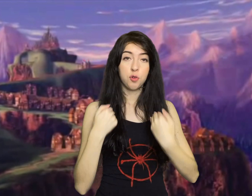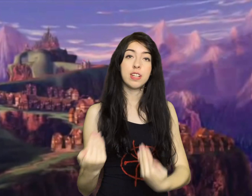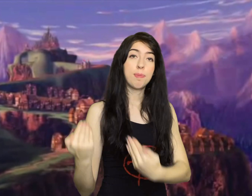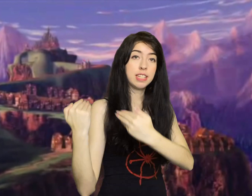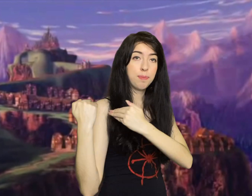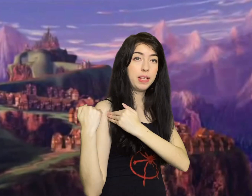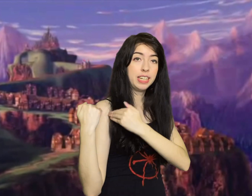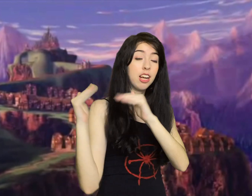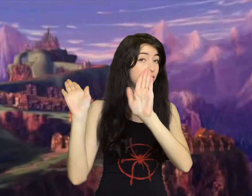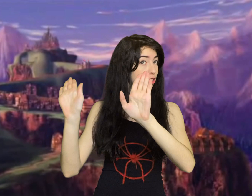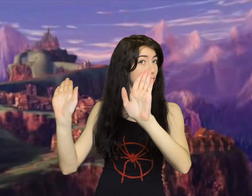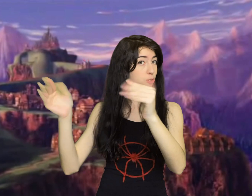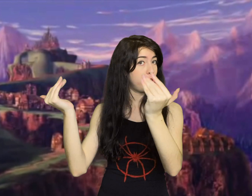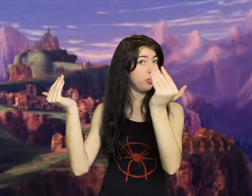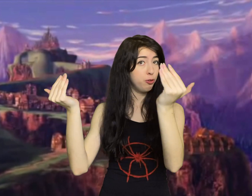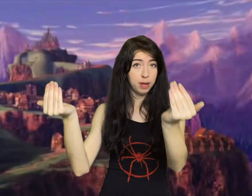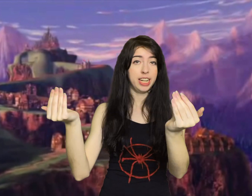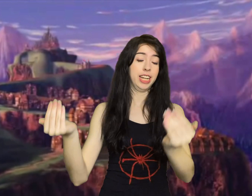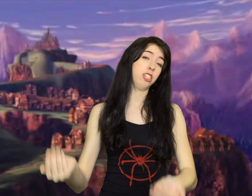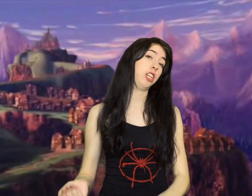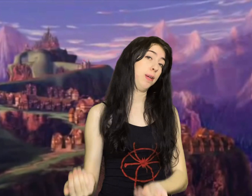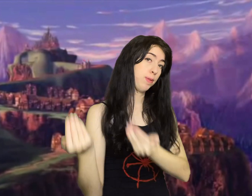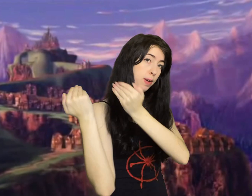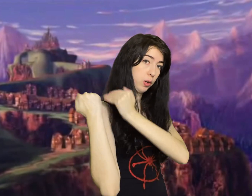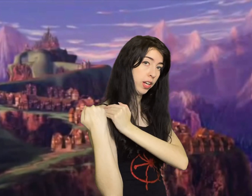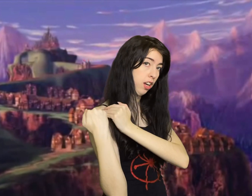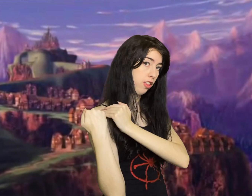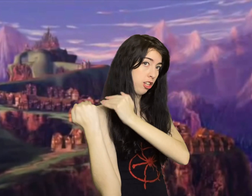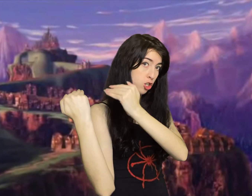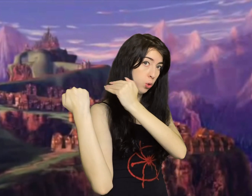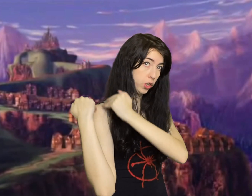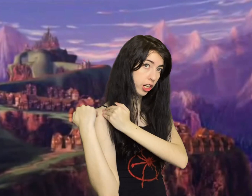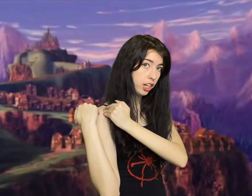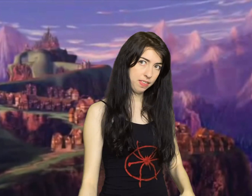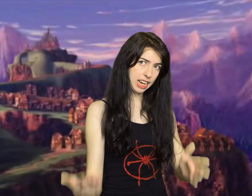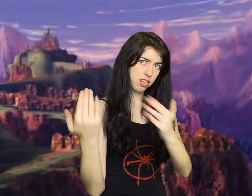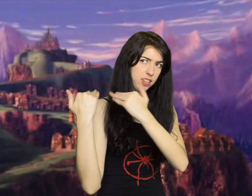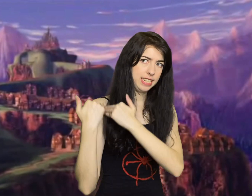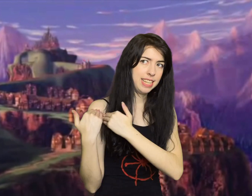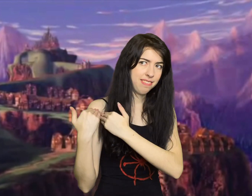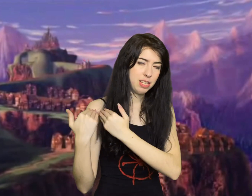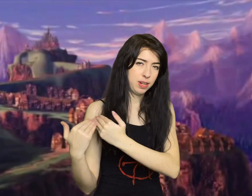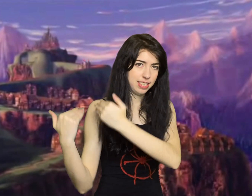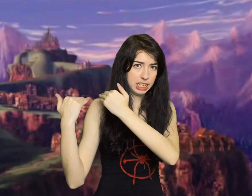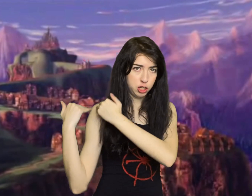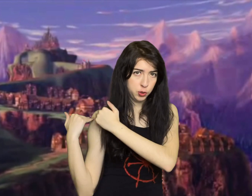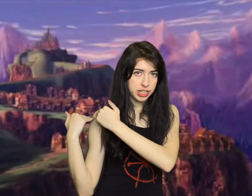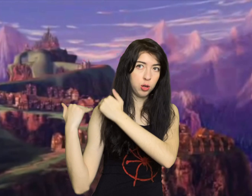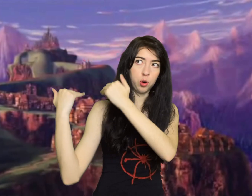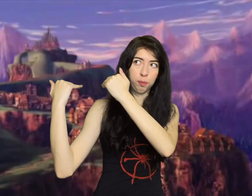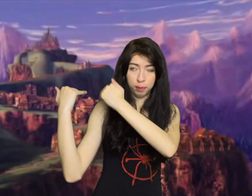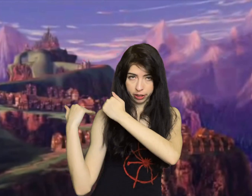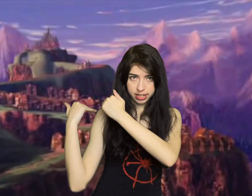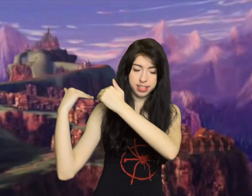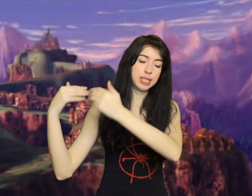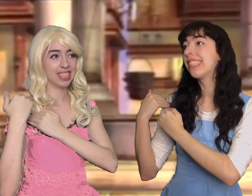RESPONSIBILITY also two bent hand shapes but going on the shoulder. i also like to think of this one as like duty or burdens